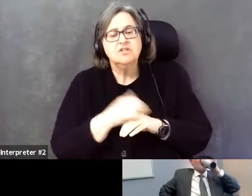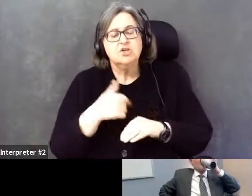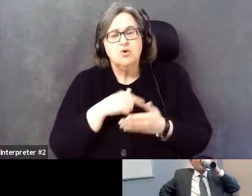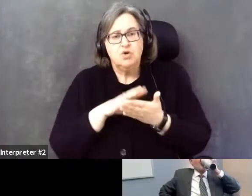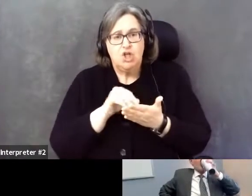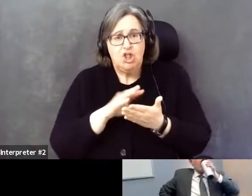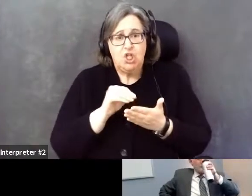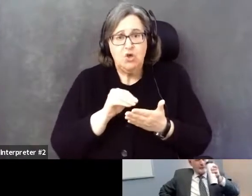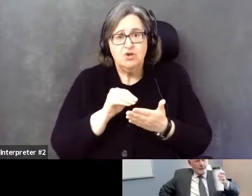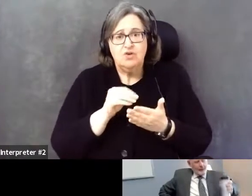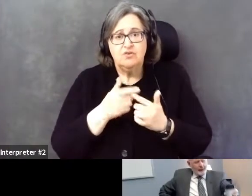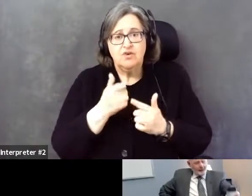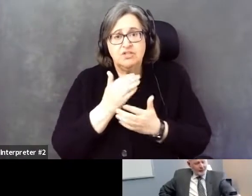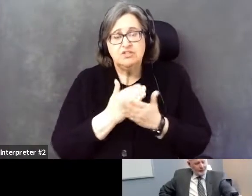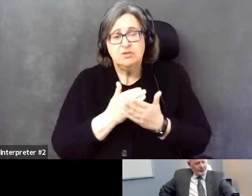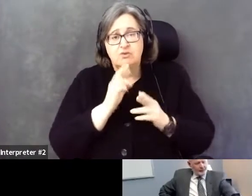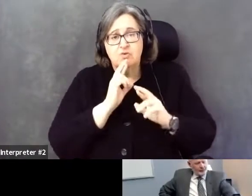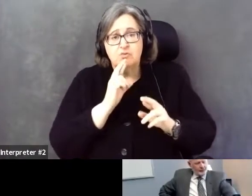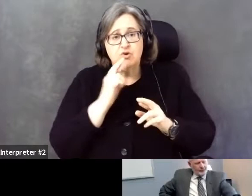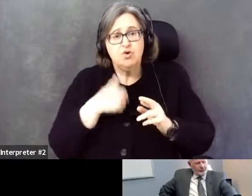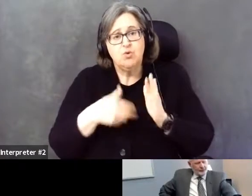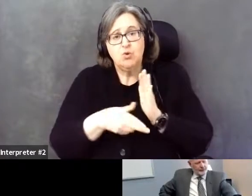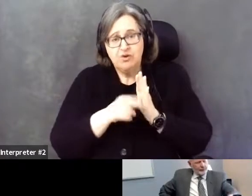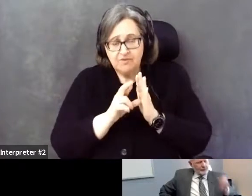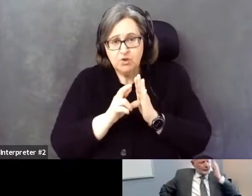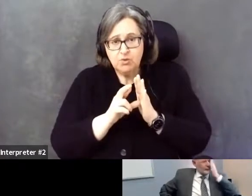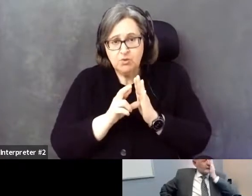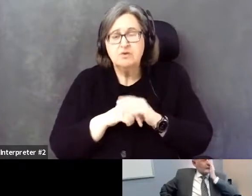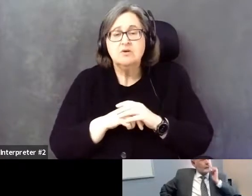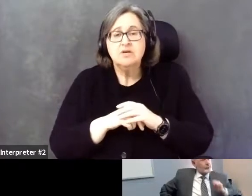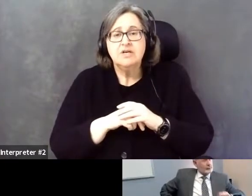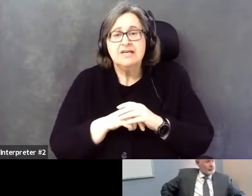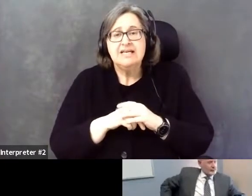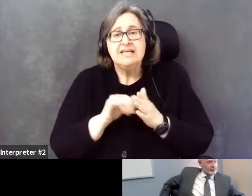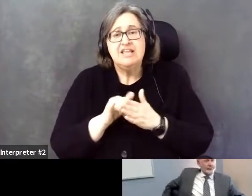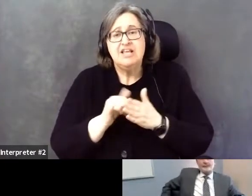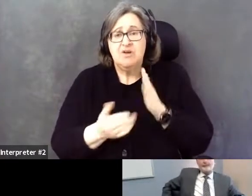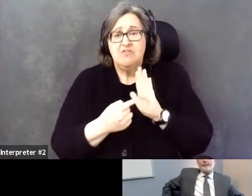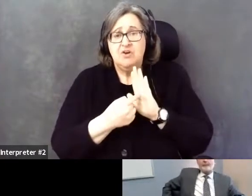from some of the reports that we reviewed, this might be an indication of some orbital